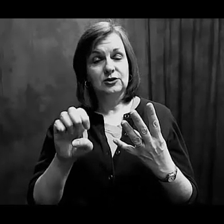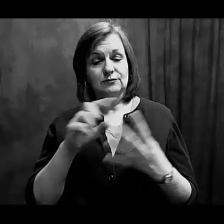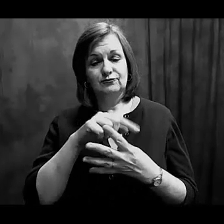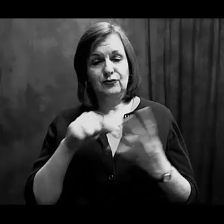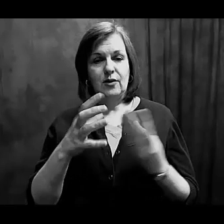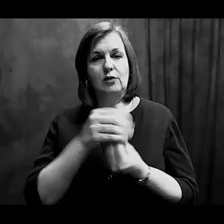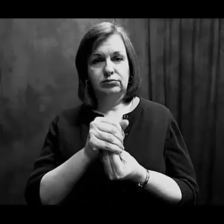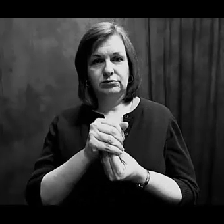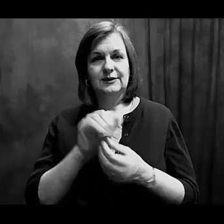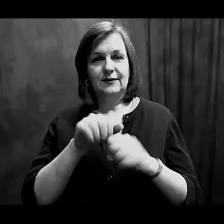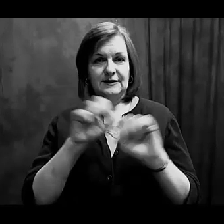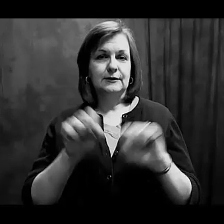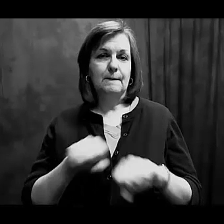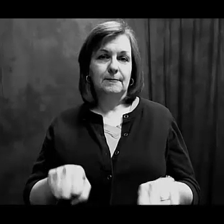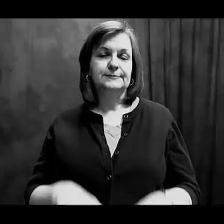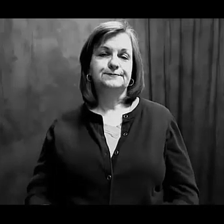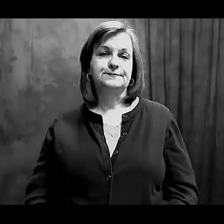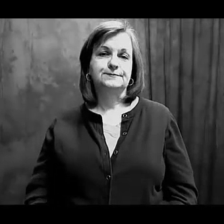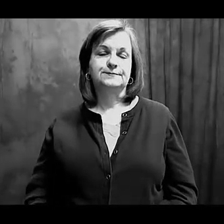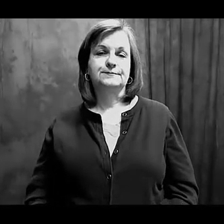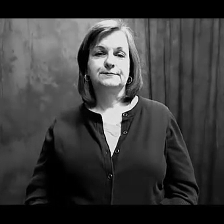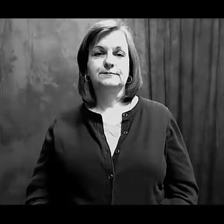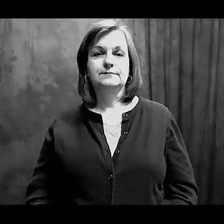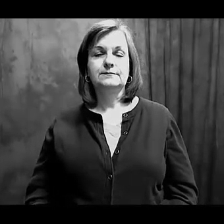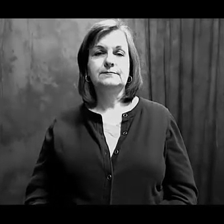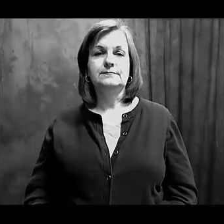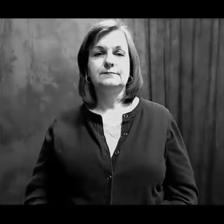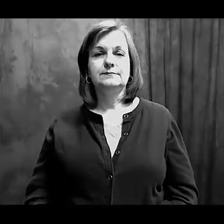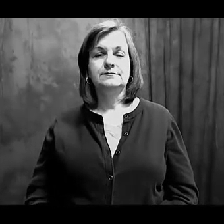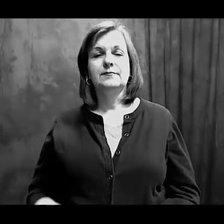skeleton -- but bones and ligaments and tendons